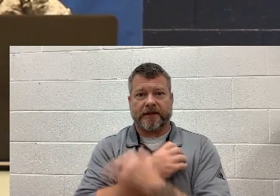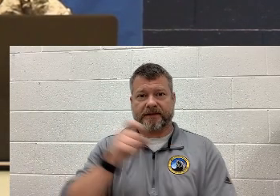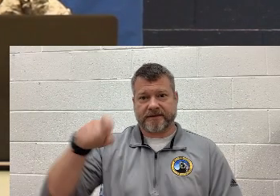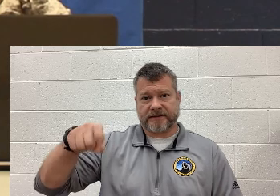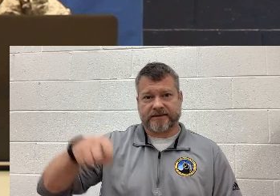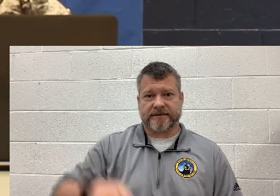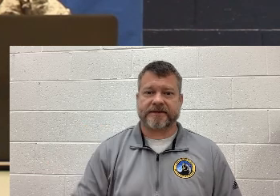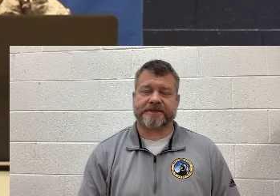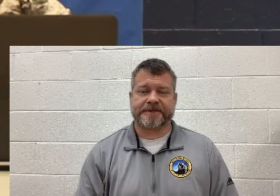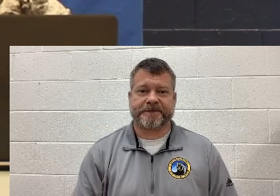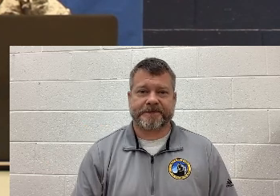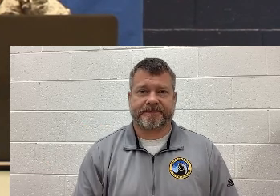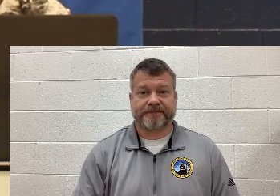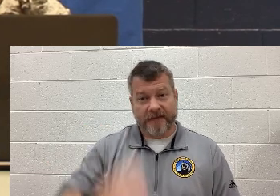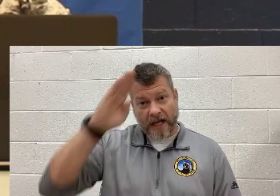Welcome to a new season of